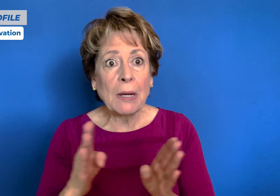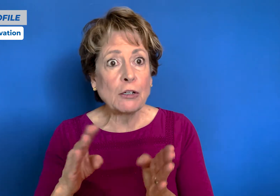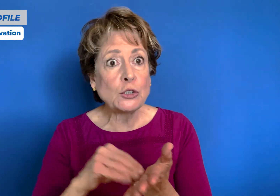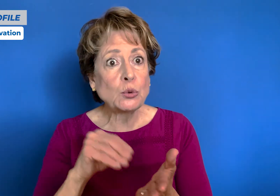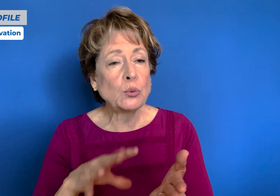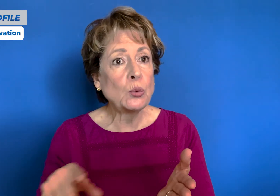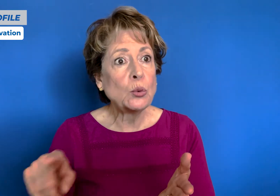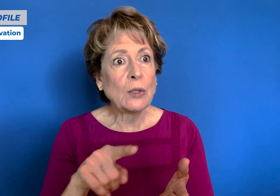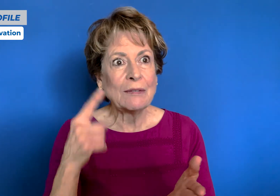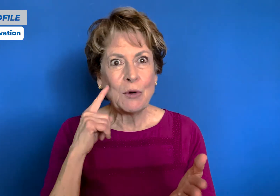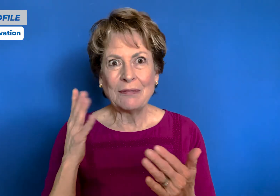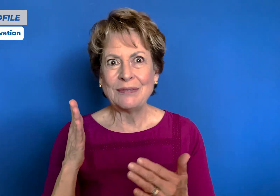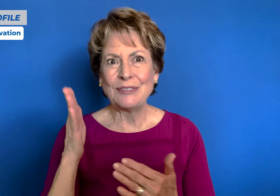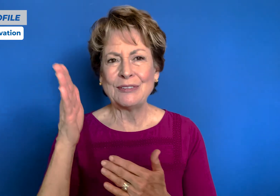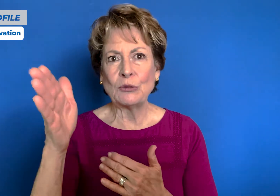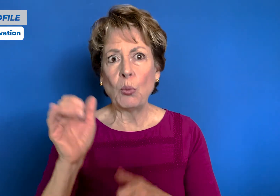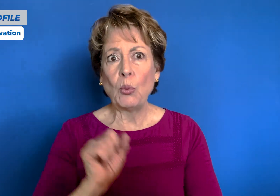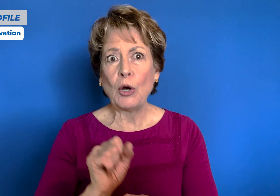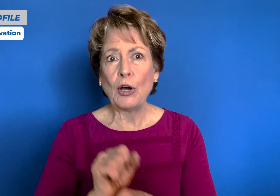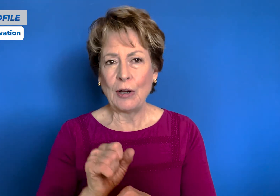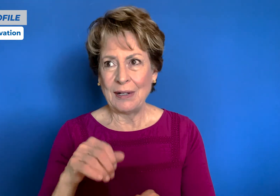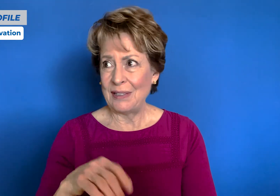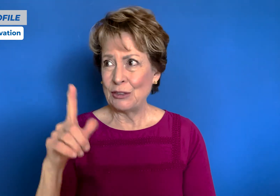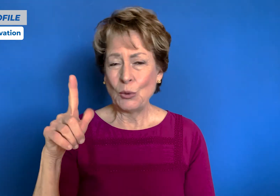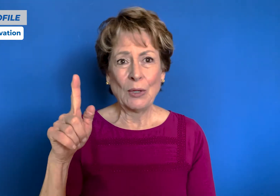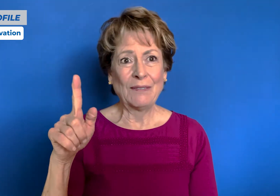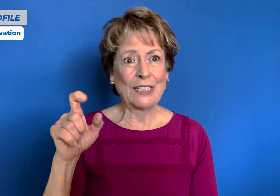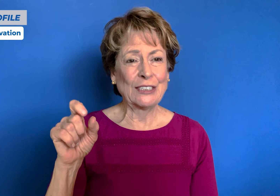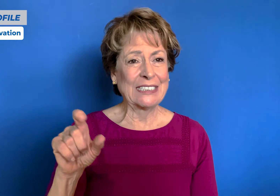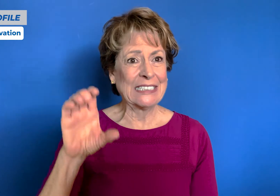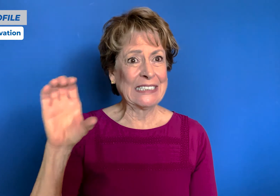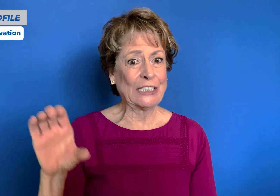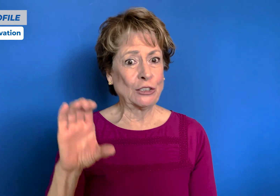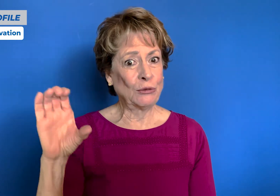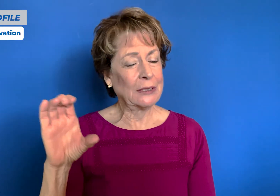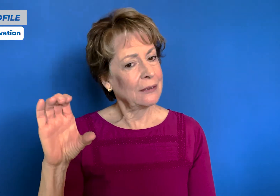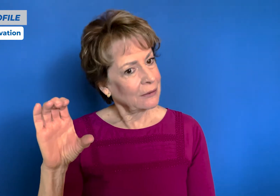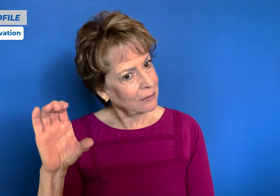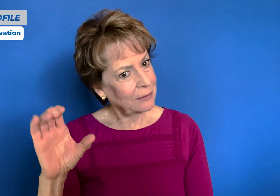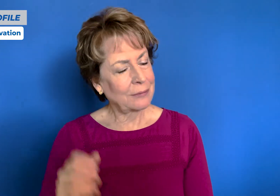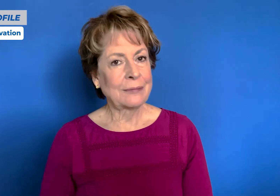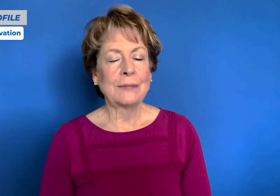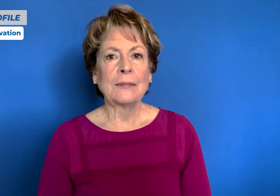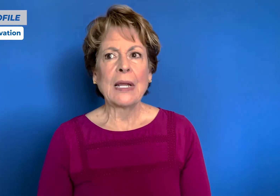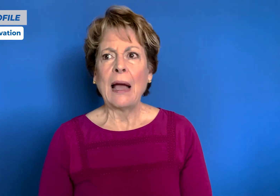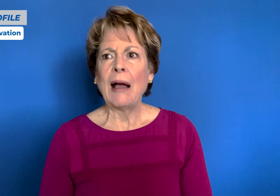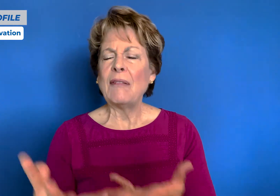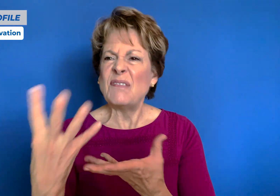Prepare students for the 21st-century workforce.